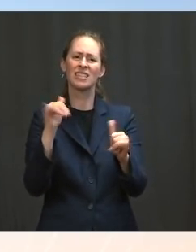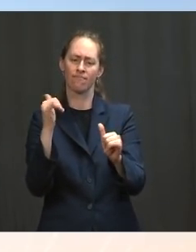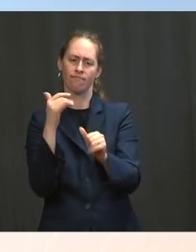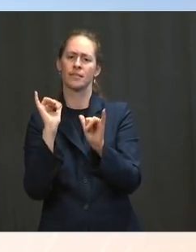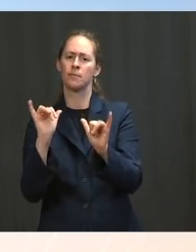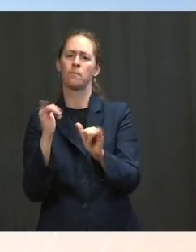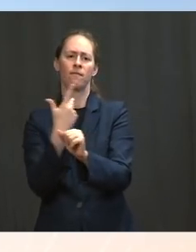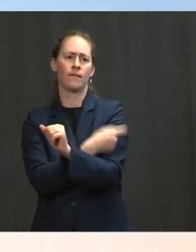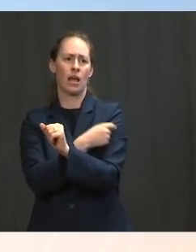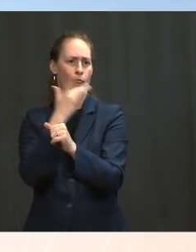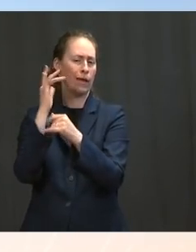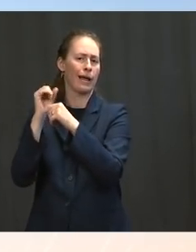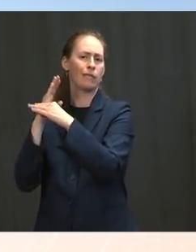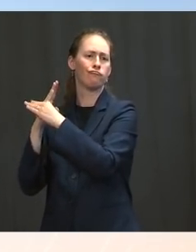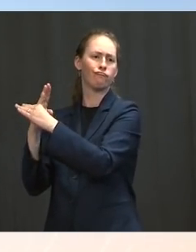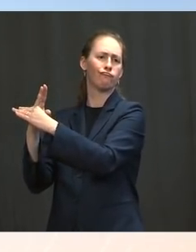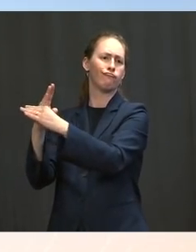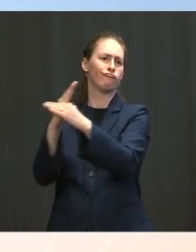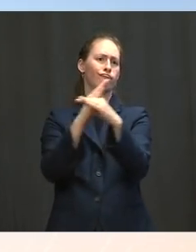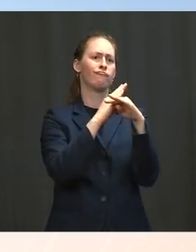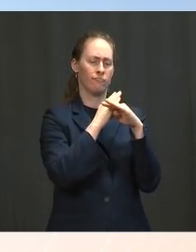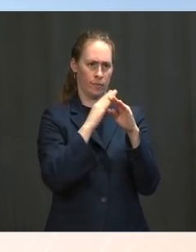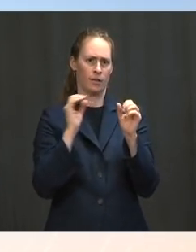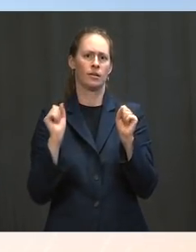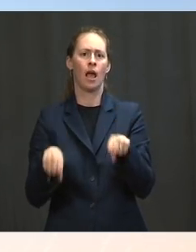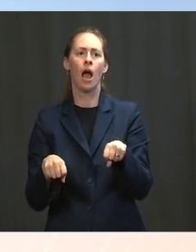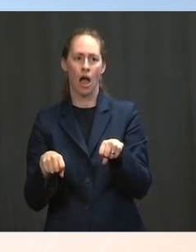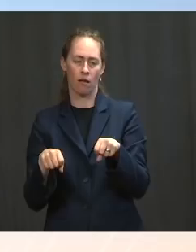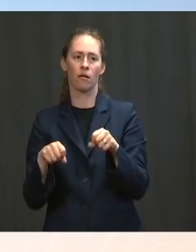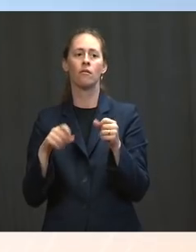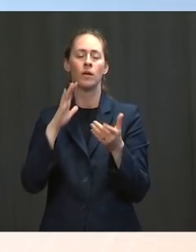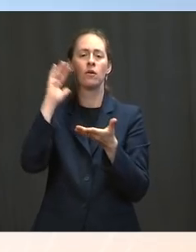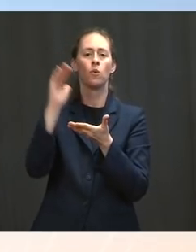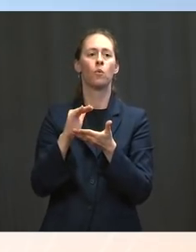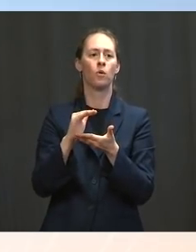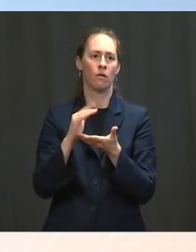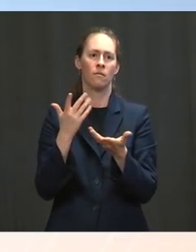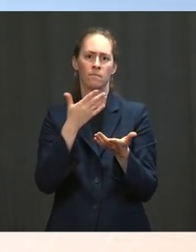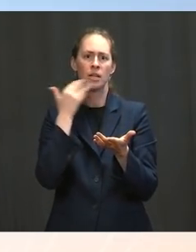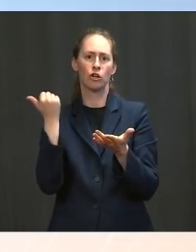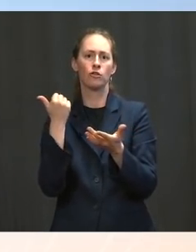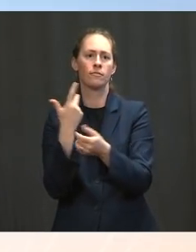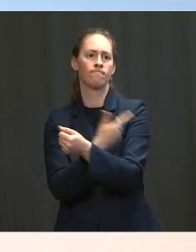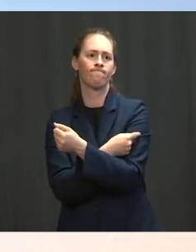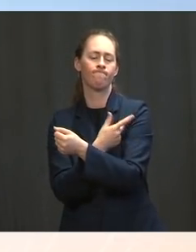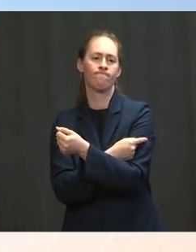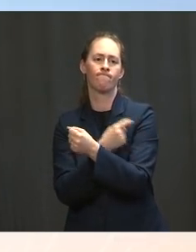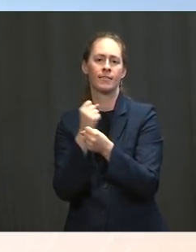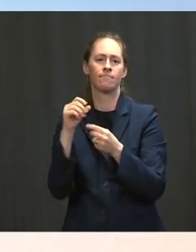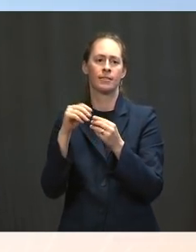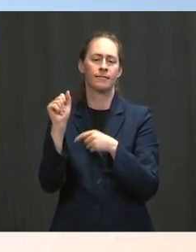on increasing vaccinations across the country. As with every strain, getting vaccinated is the best way to protect yourself